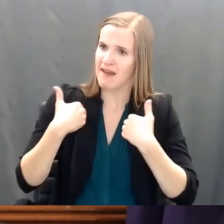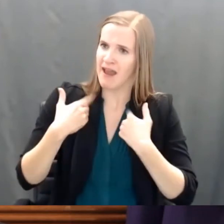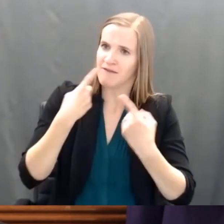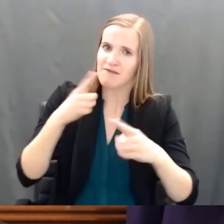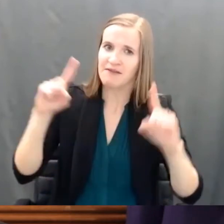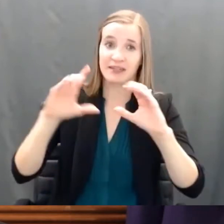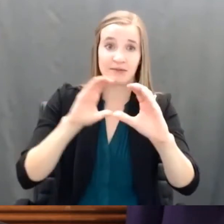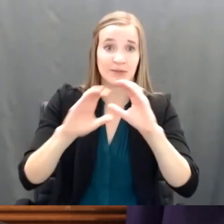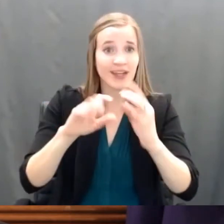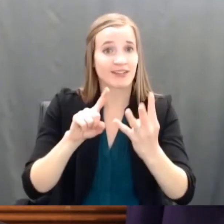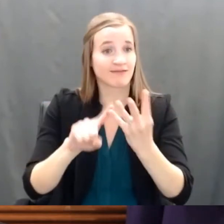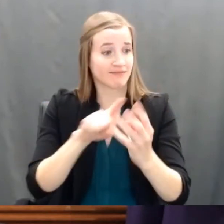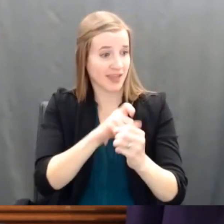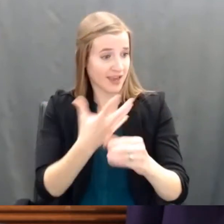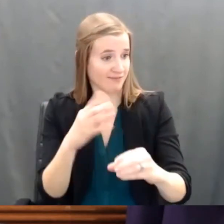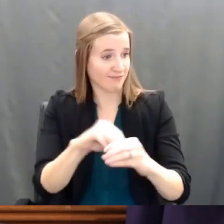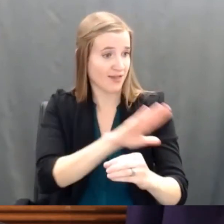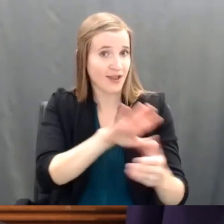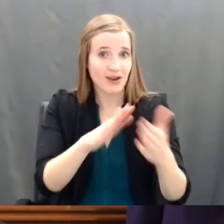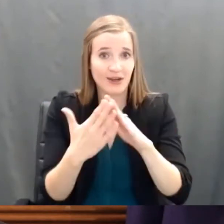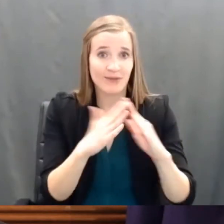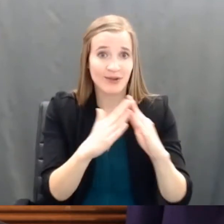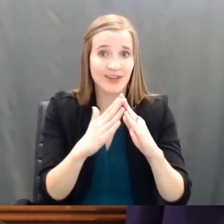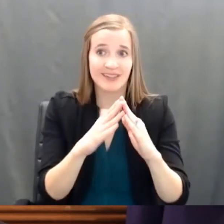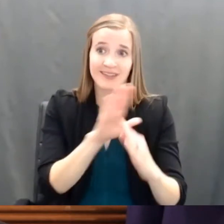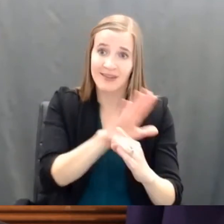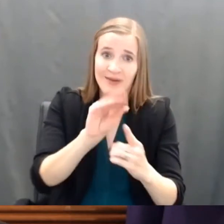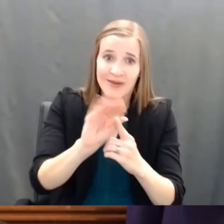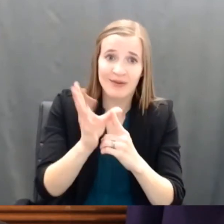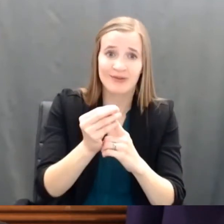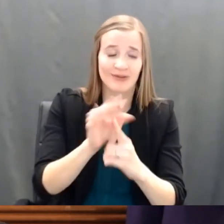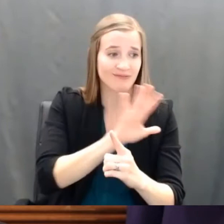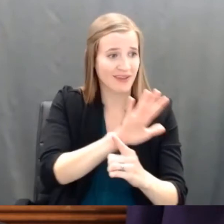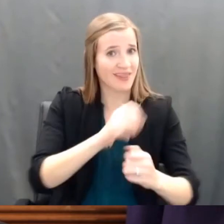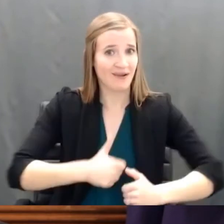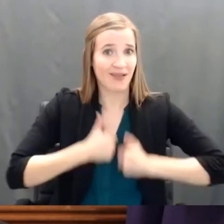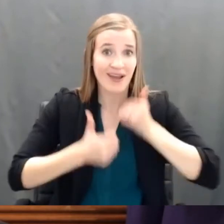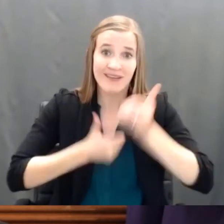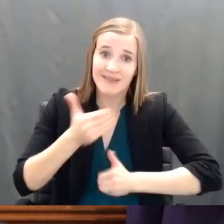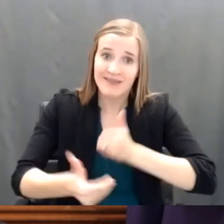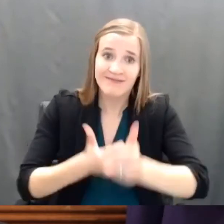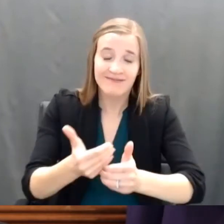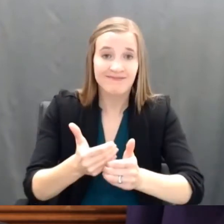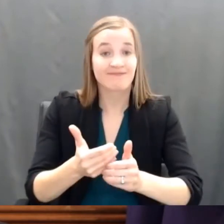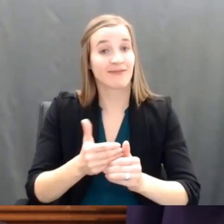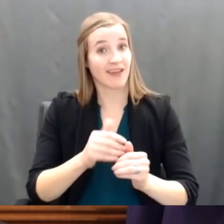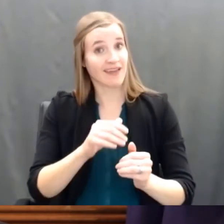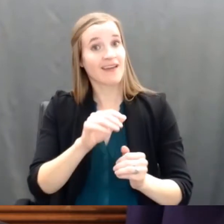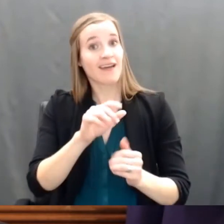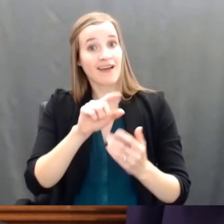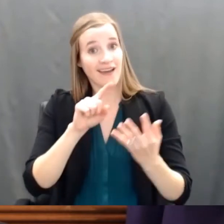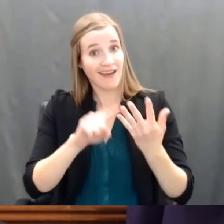participation in their communities, culture, way of life, and to have an equal opportunity to